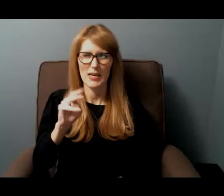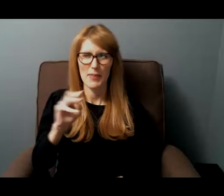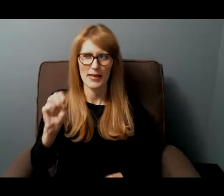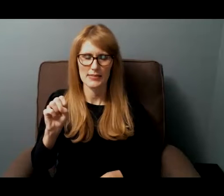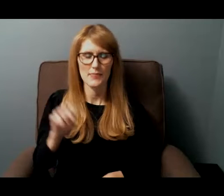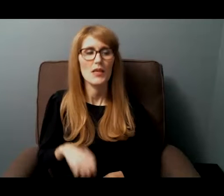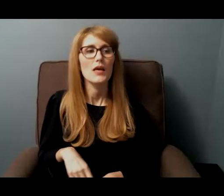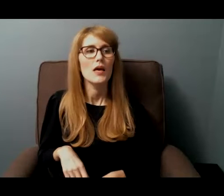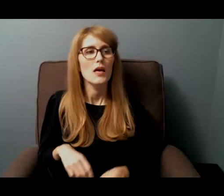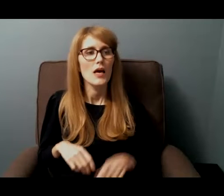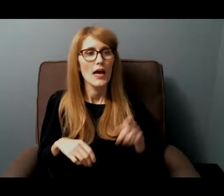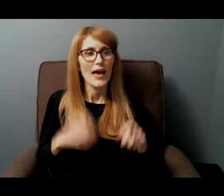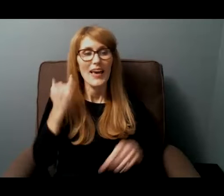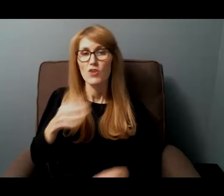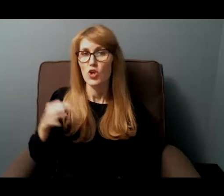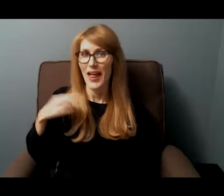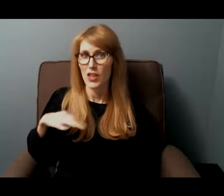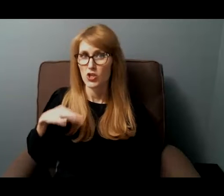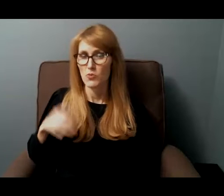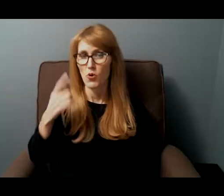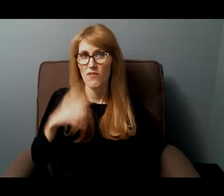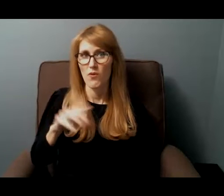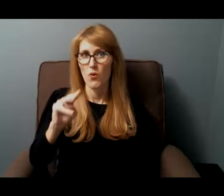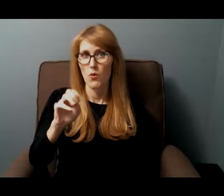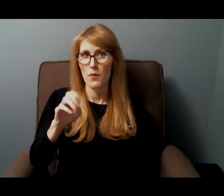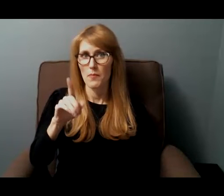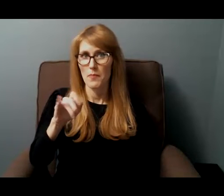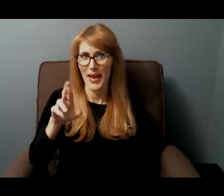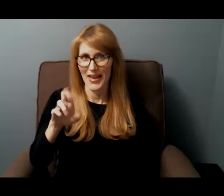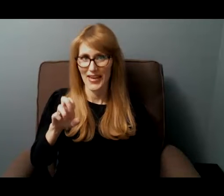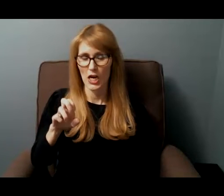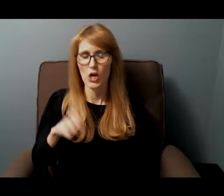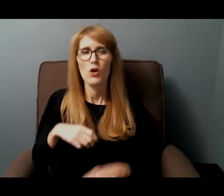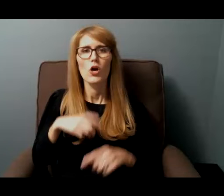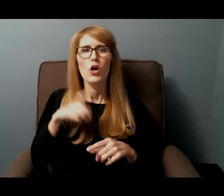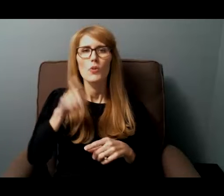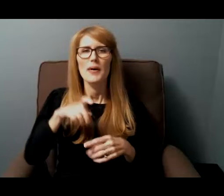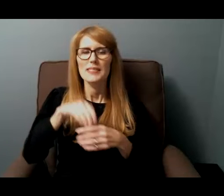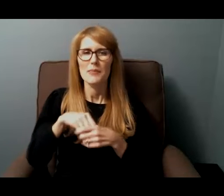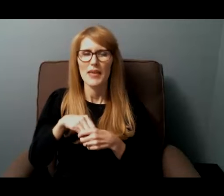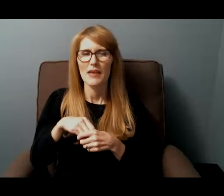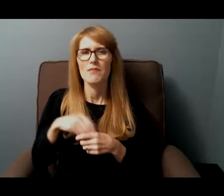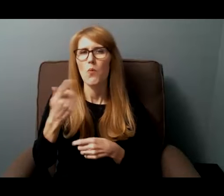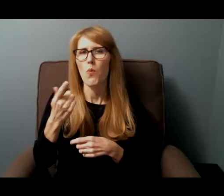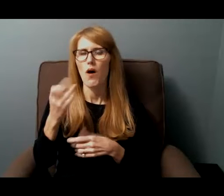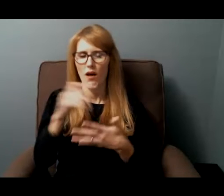a person has to fall into an eligibility group, one of a handful that are available.